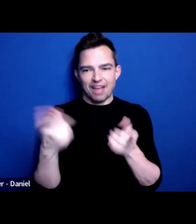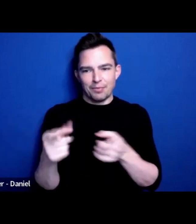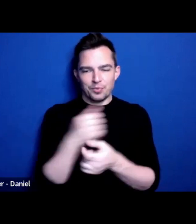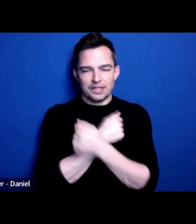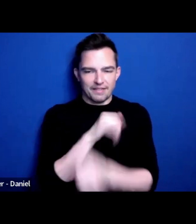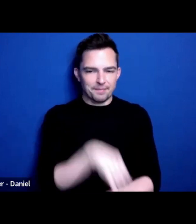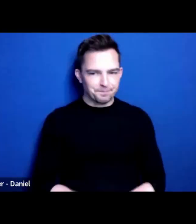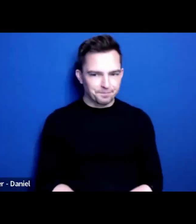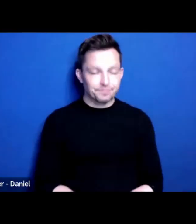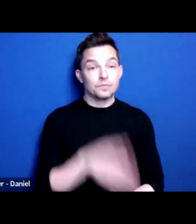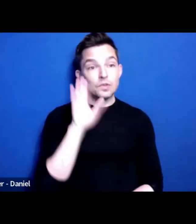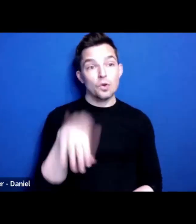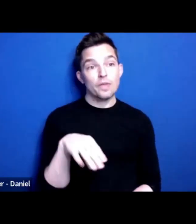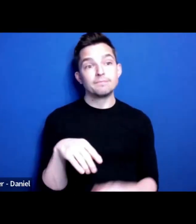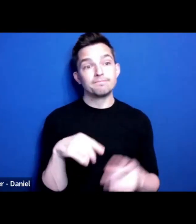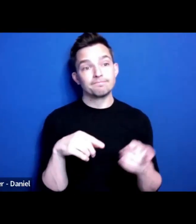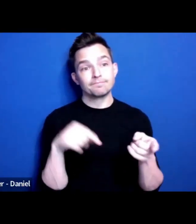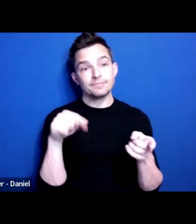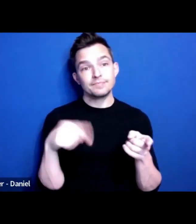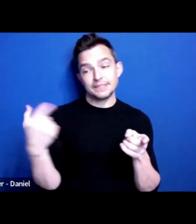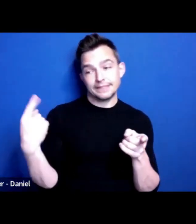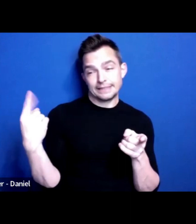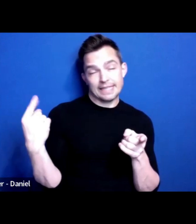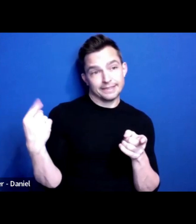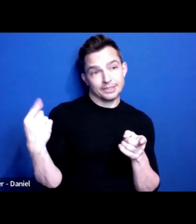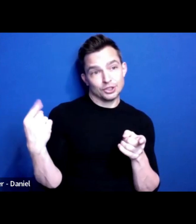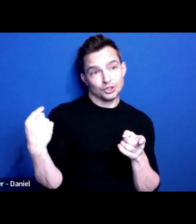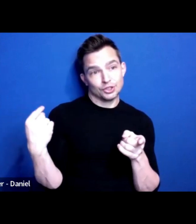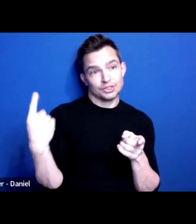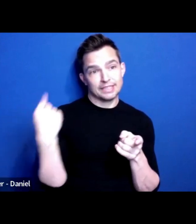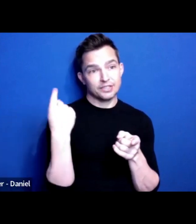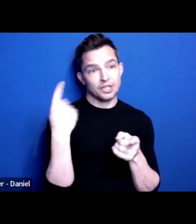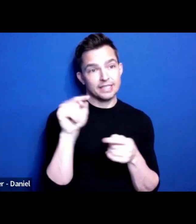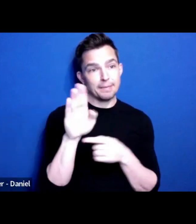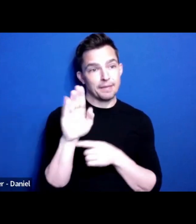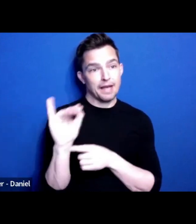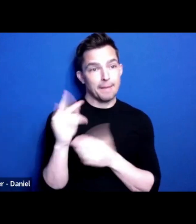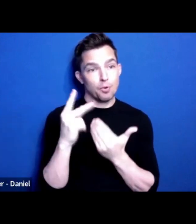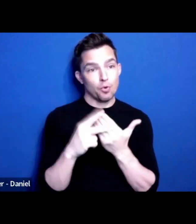Did you know that this past year TBI programs have reached out